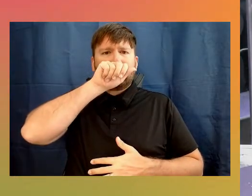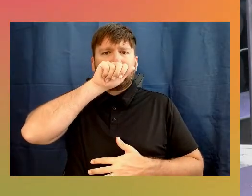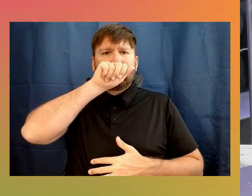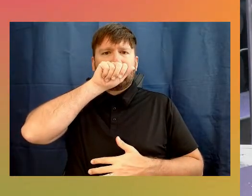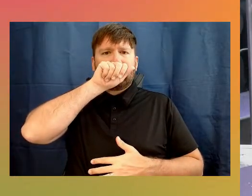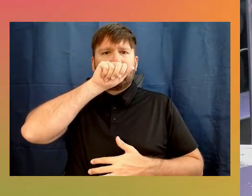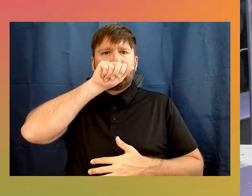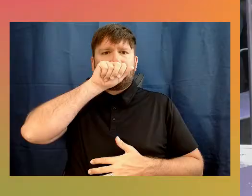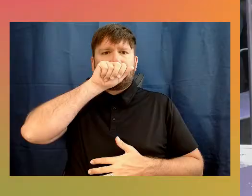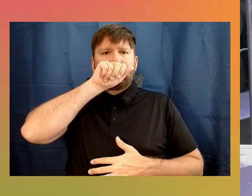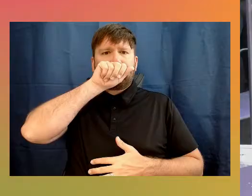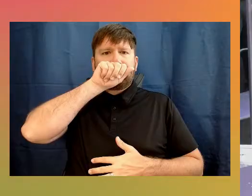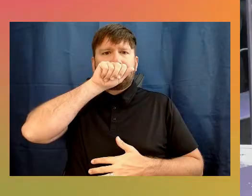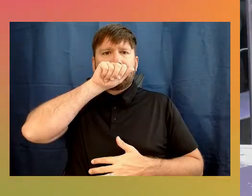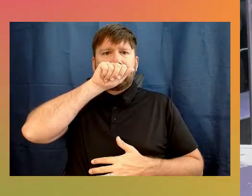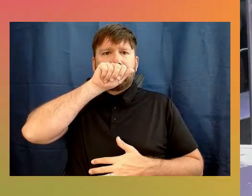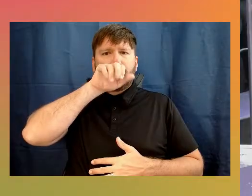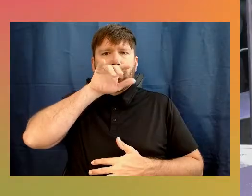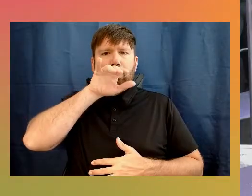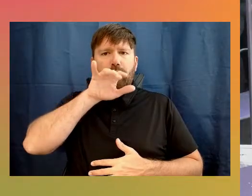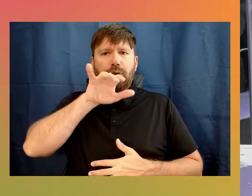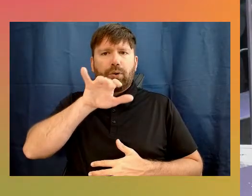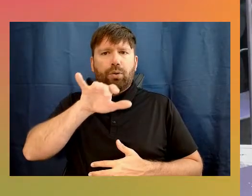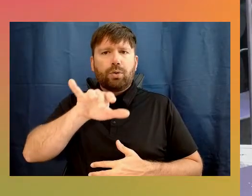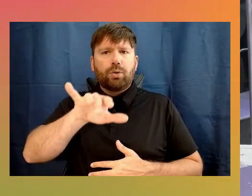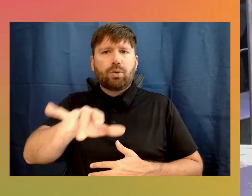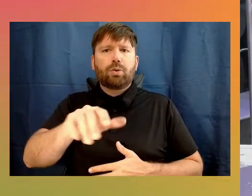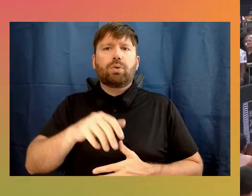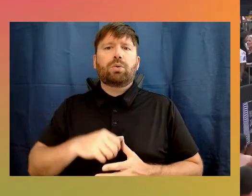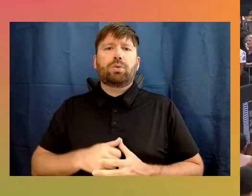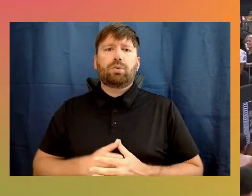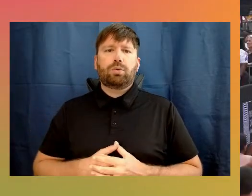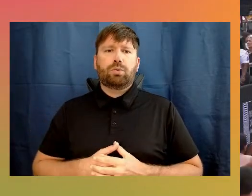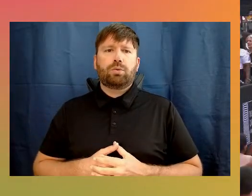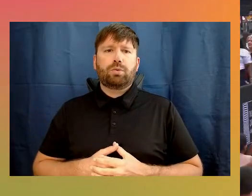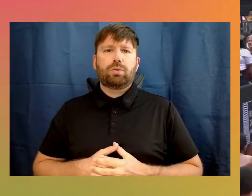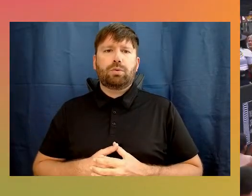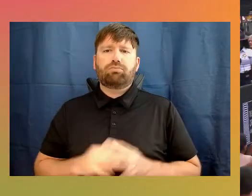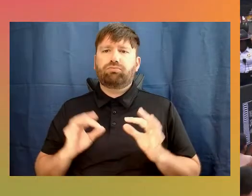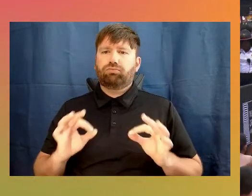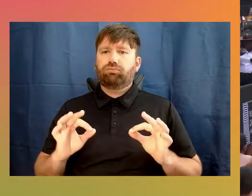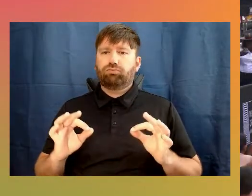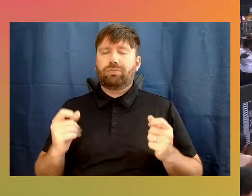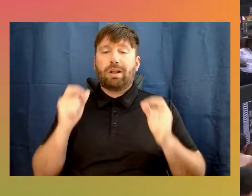BIG BREATH IN TO SEAL THE